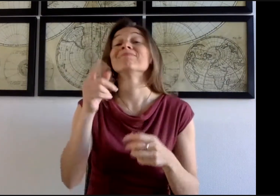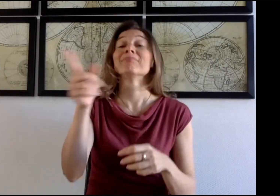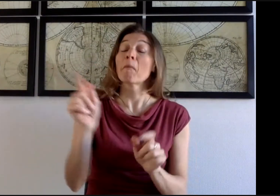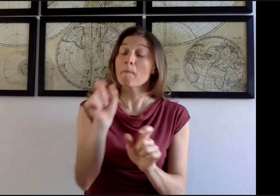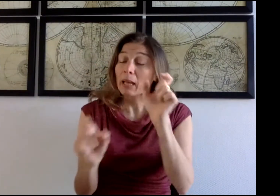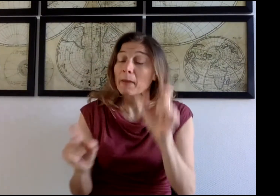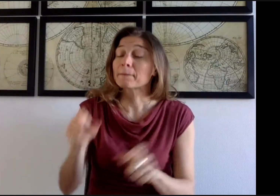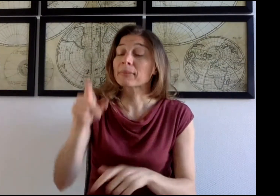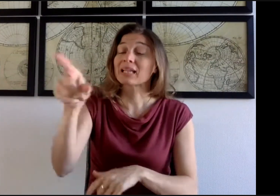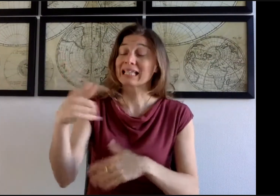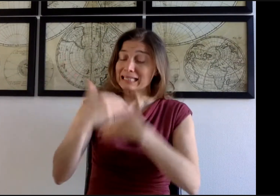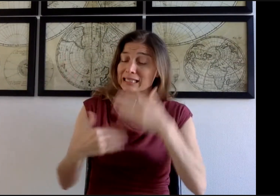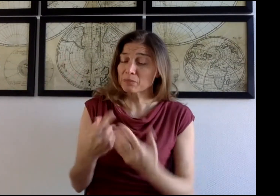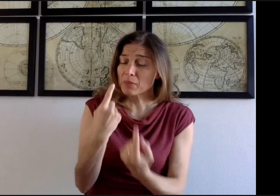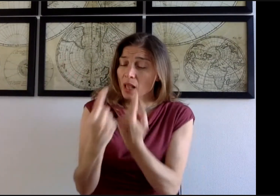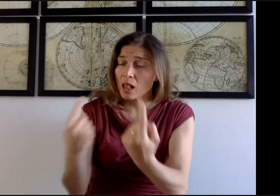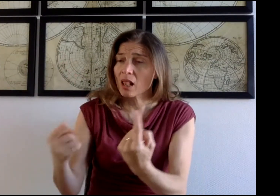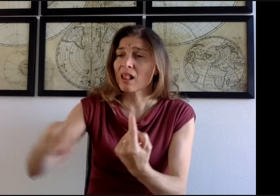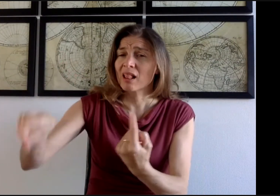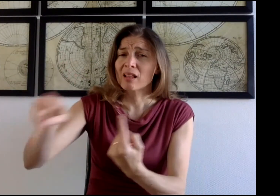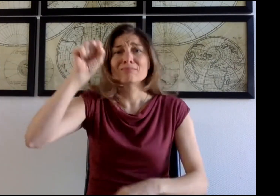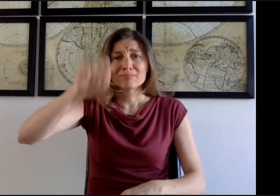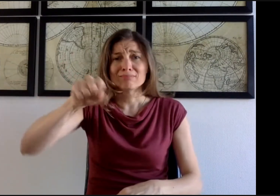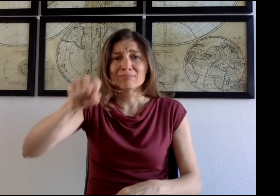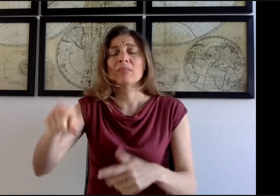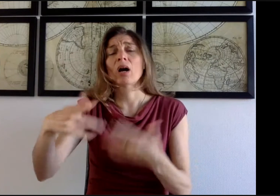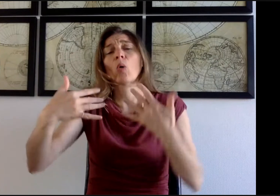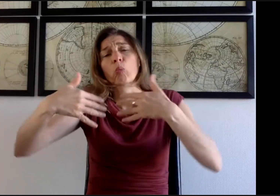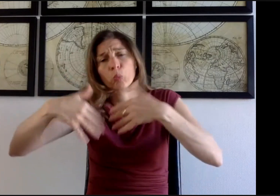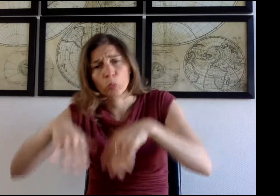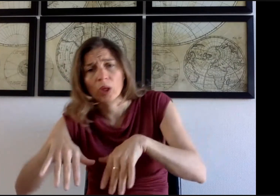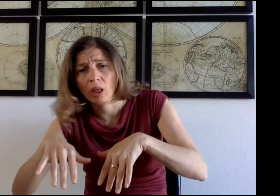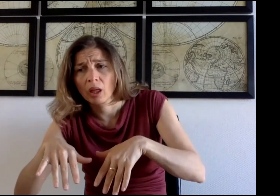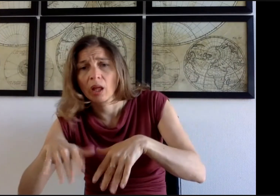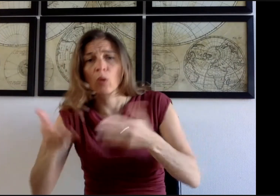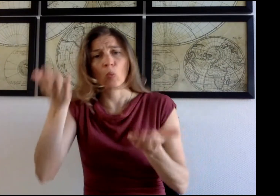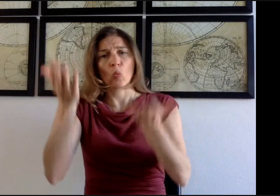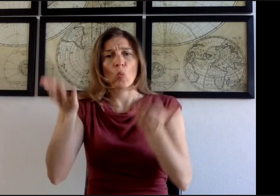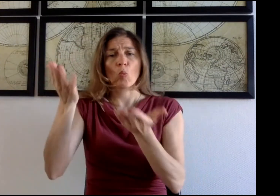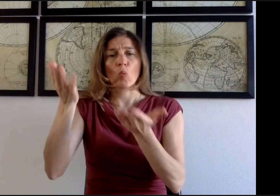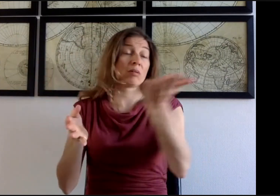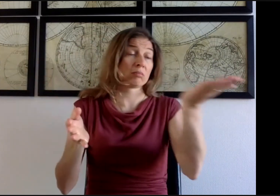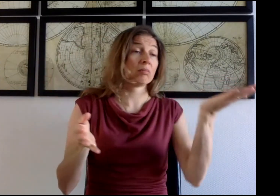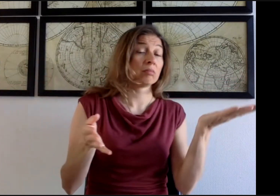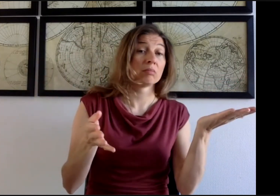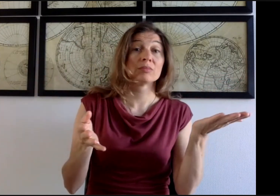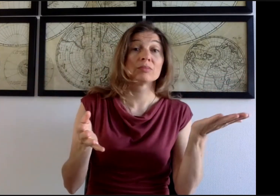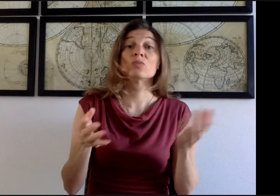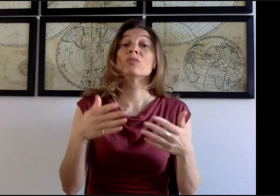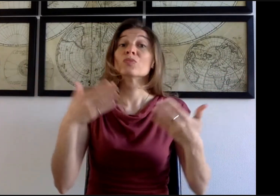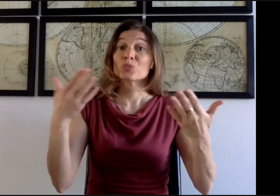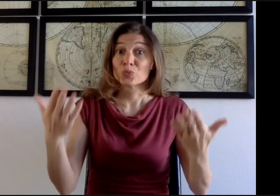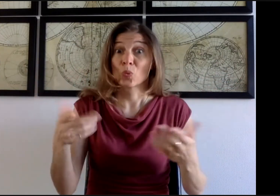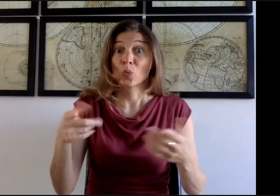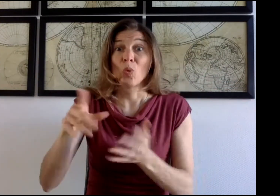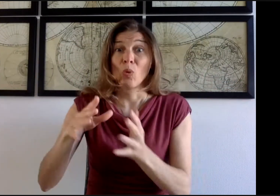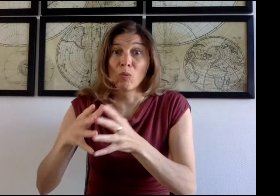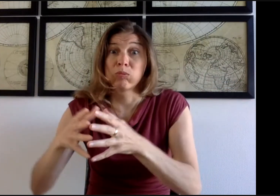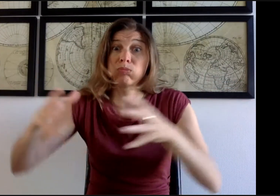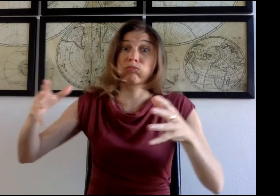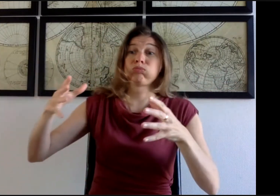and they are more exposed to a great risk from this infection.